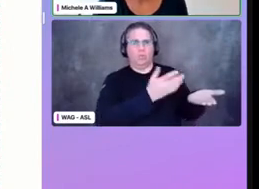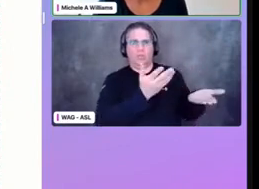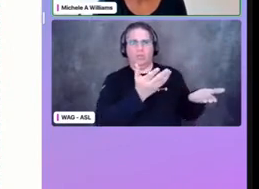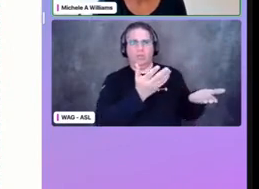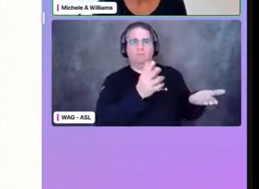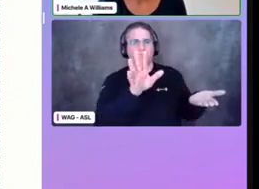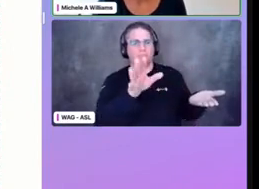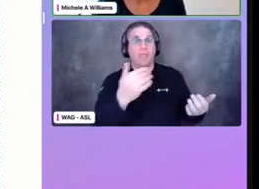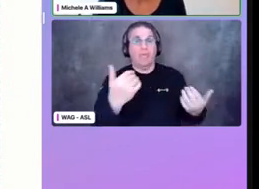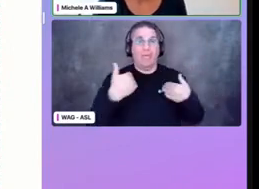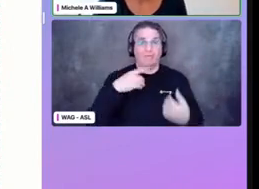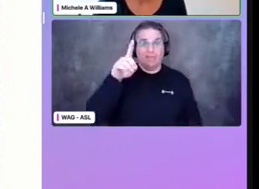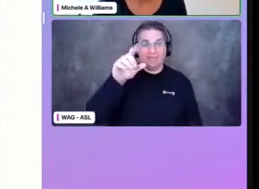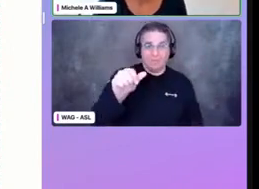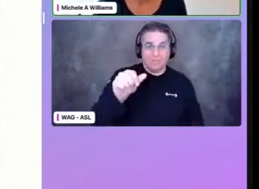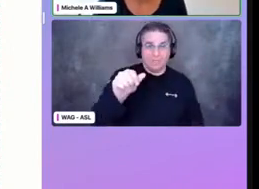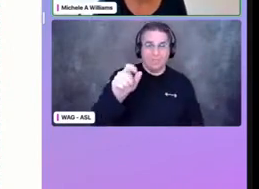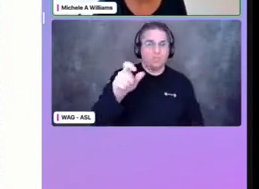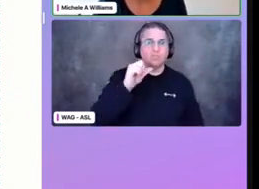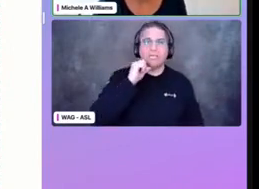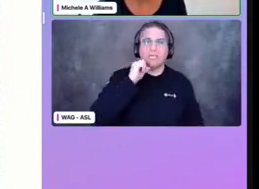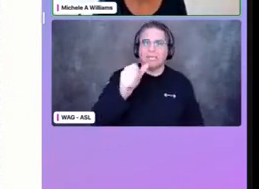people, why does disability get basically, excluded